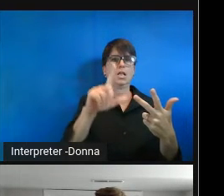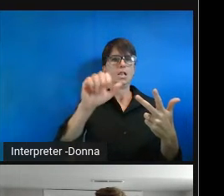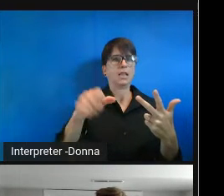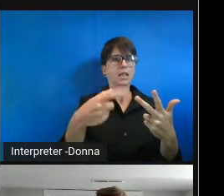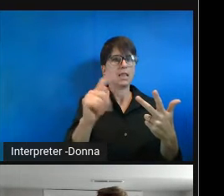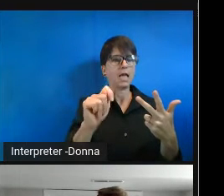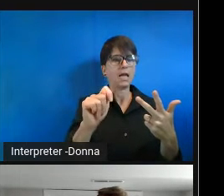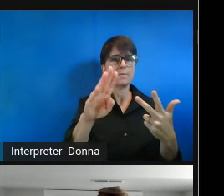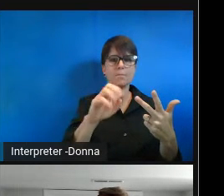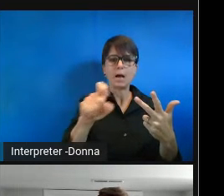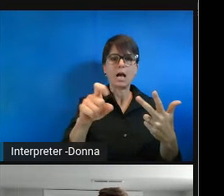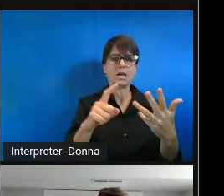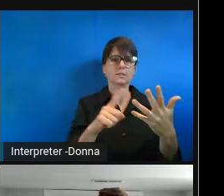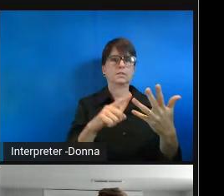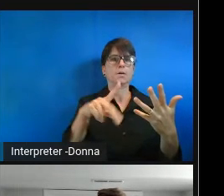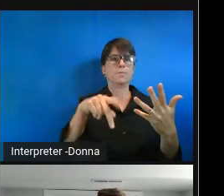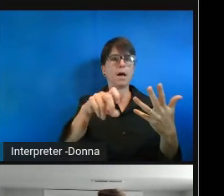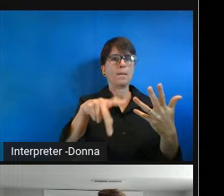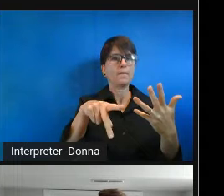and modal can become intertwined.